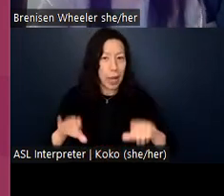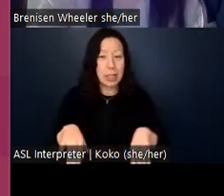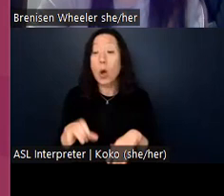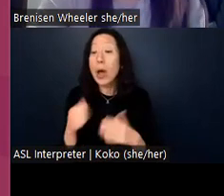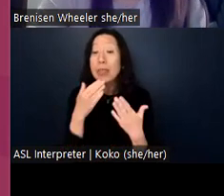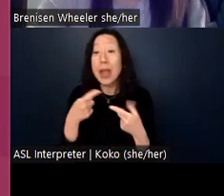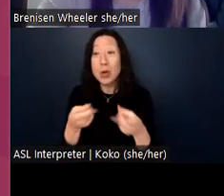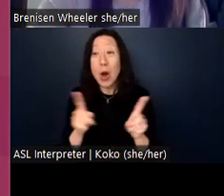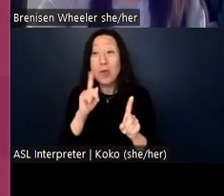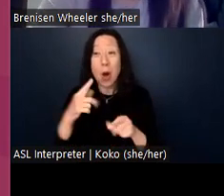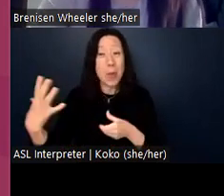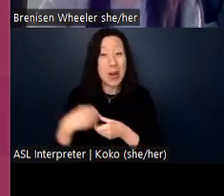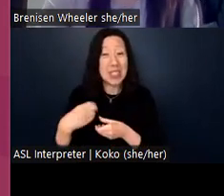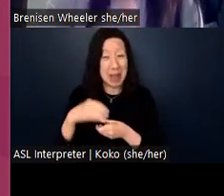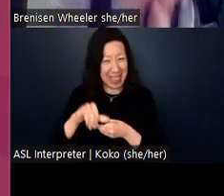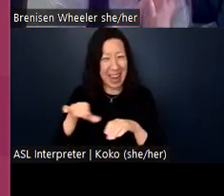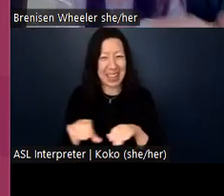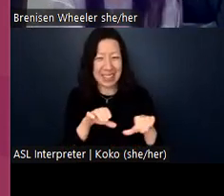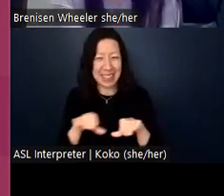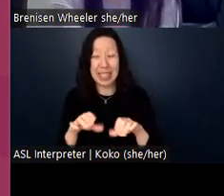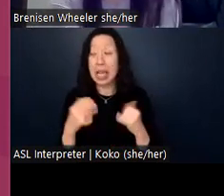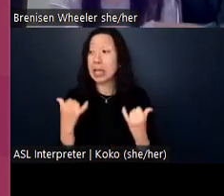participating, and that activity. 13:17:30 And so now we'll kind of progress